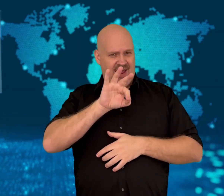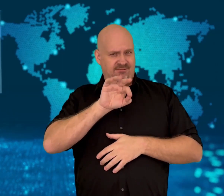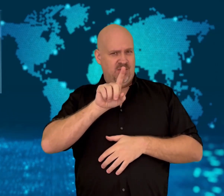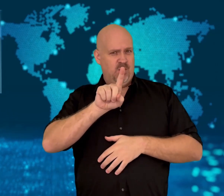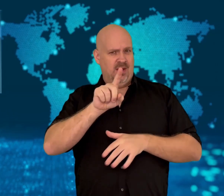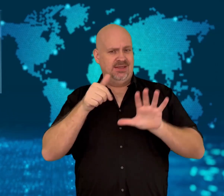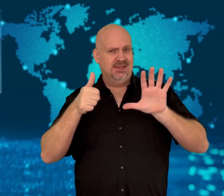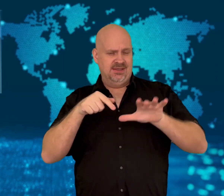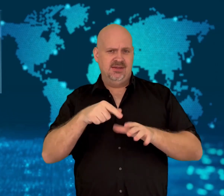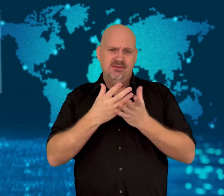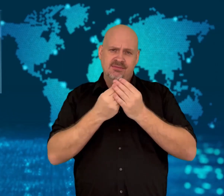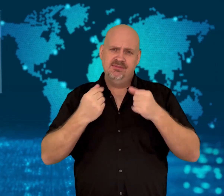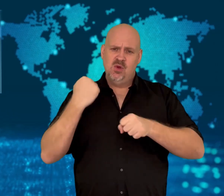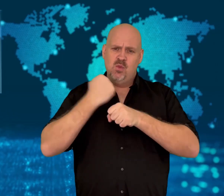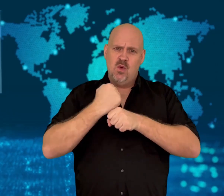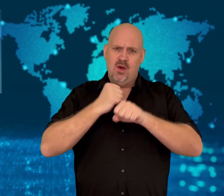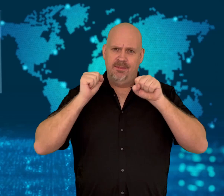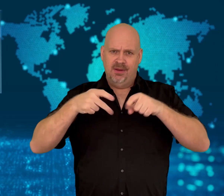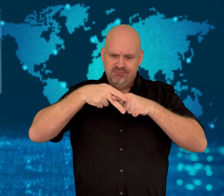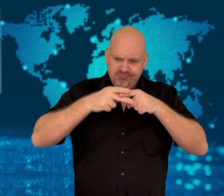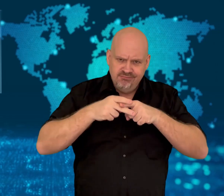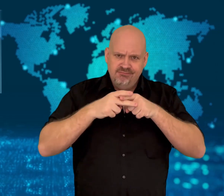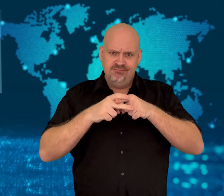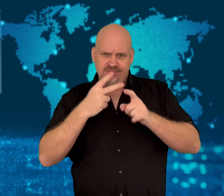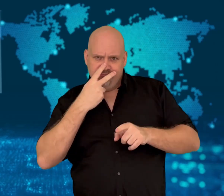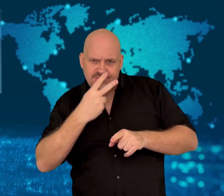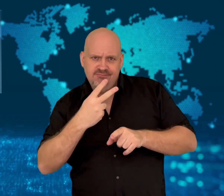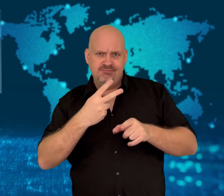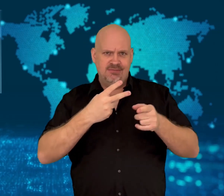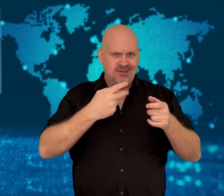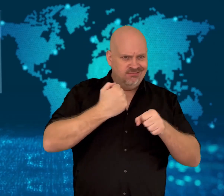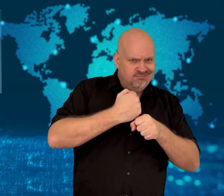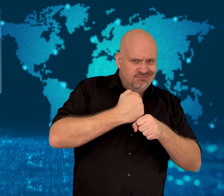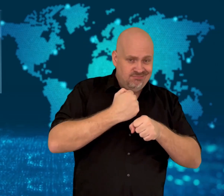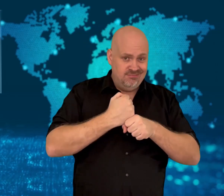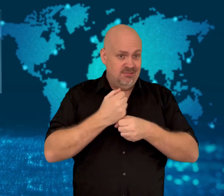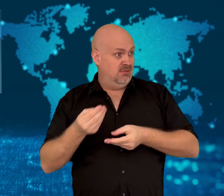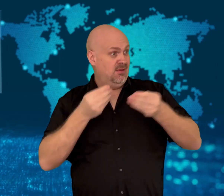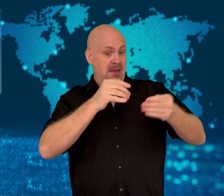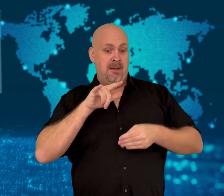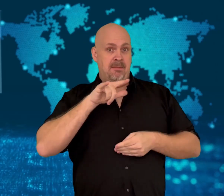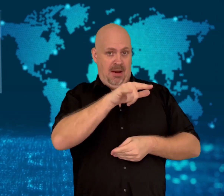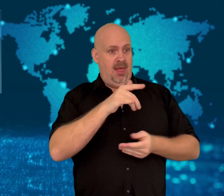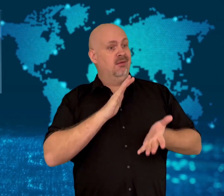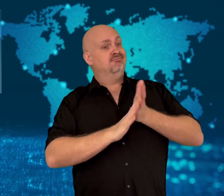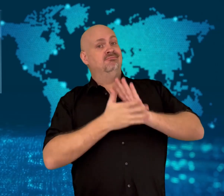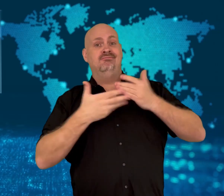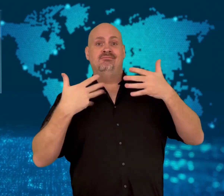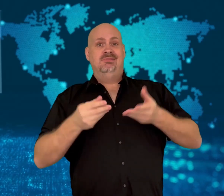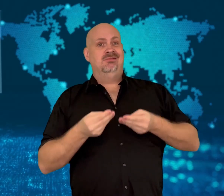In addition, the F-16s demand a lot of maintenance, implying that to